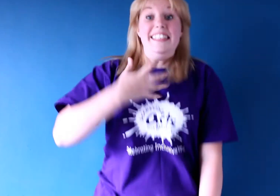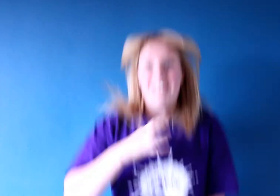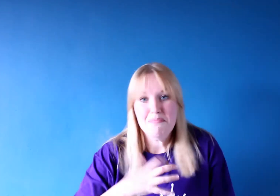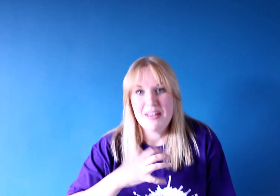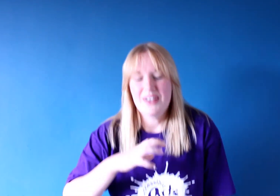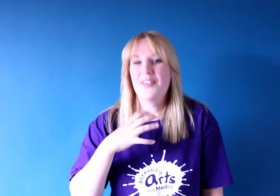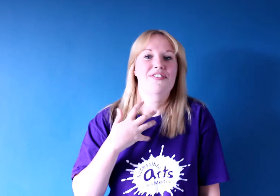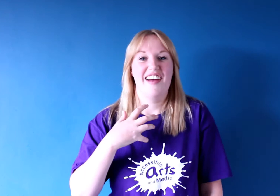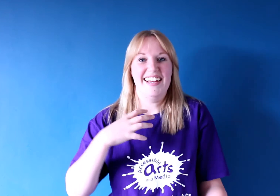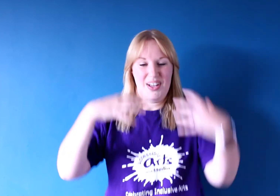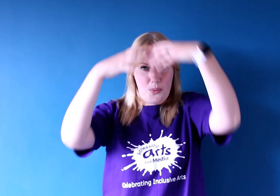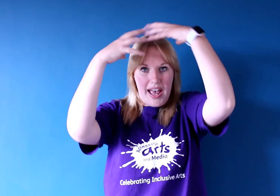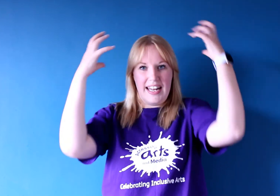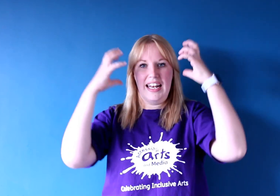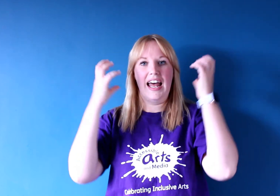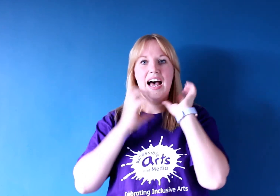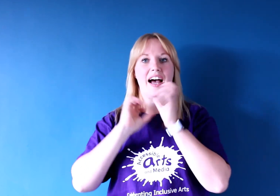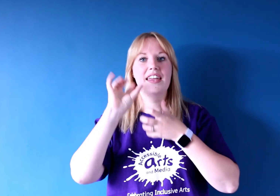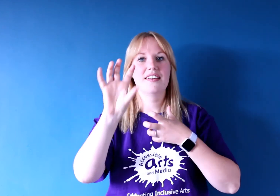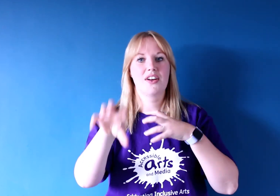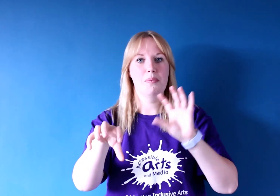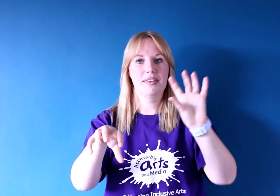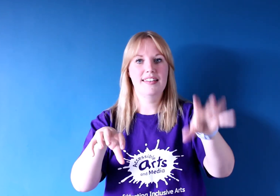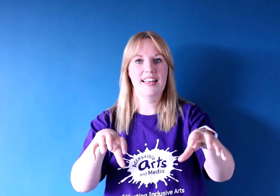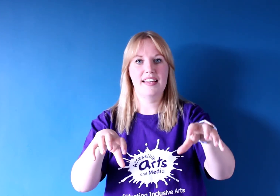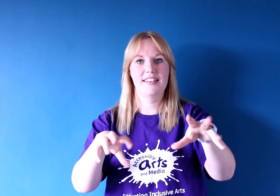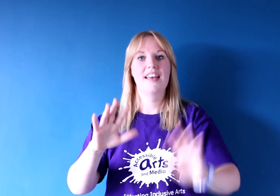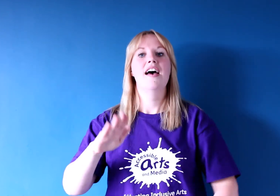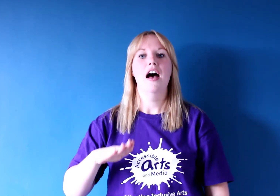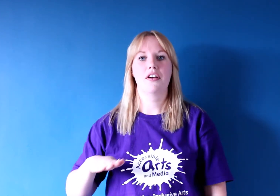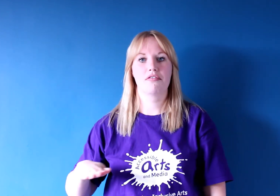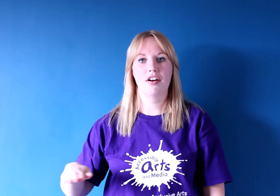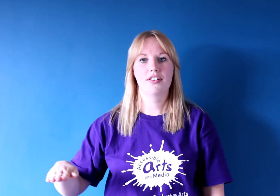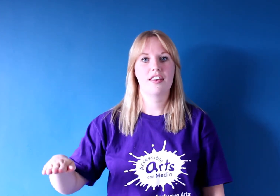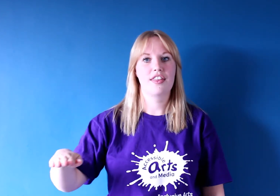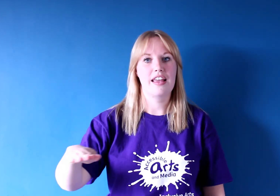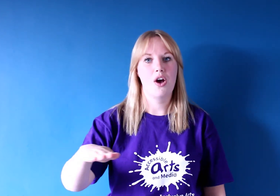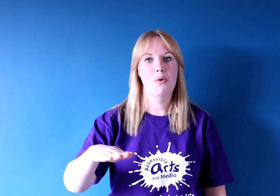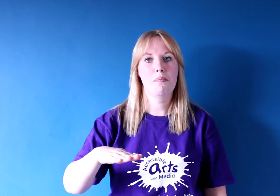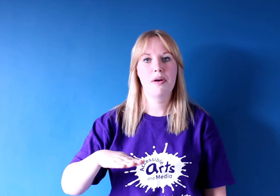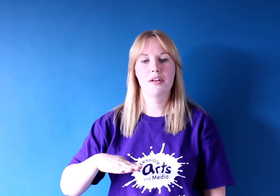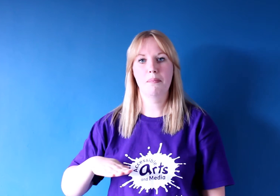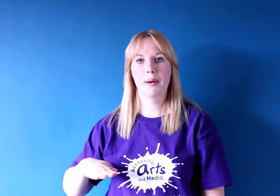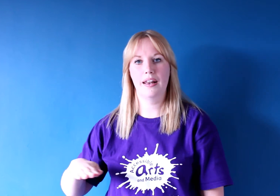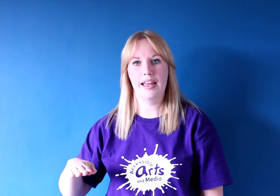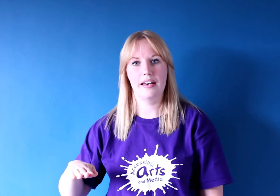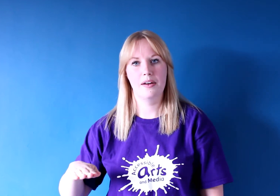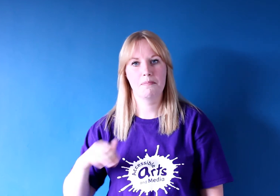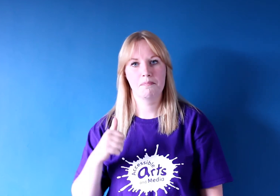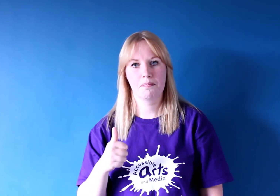Jumping with fright when a lion comes in sight. Across the open plane.